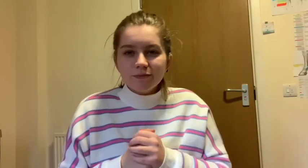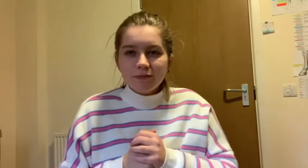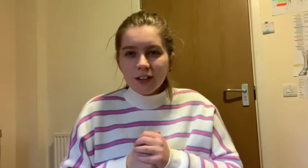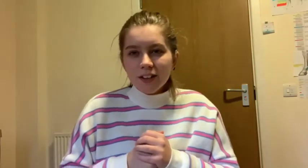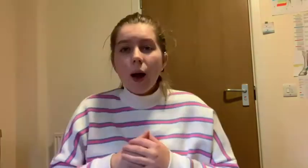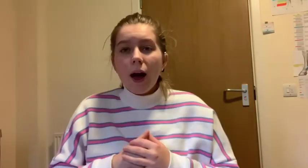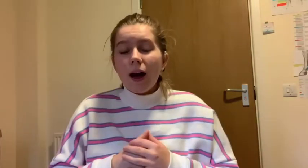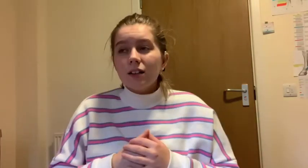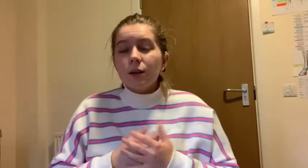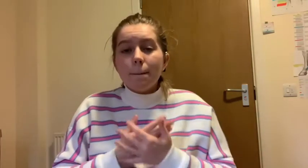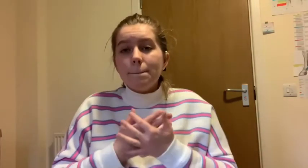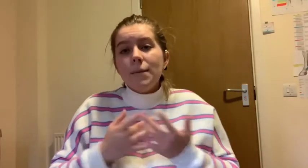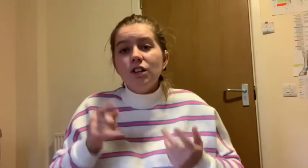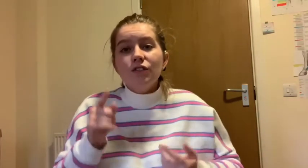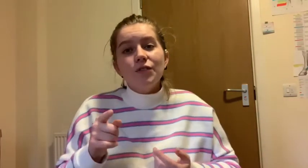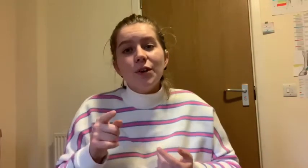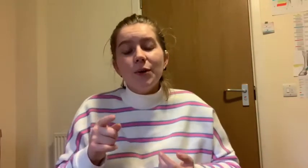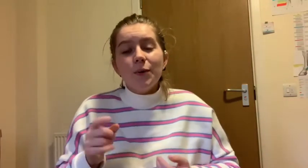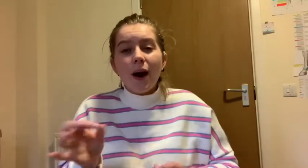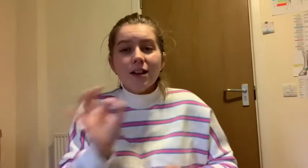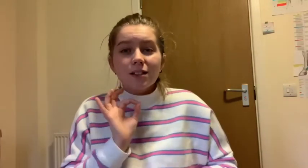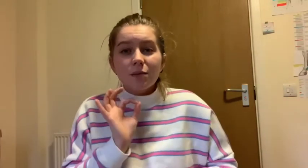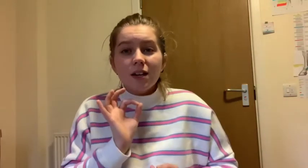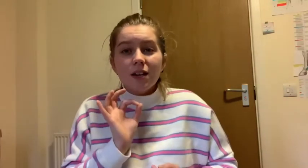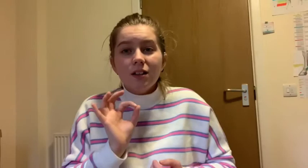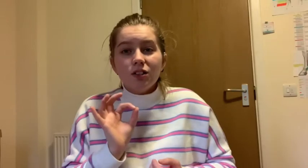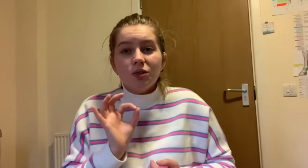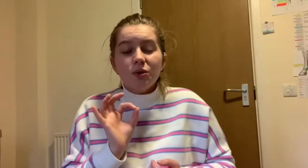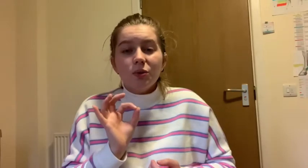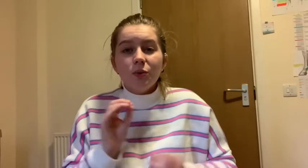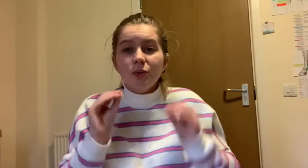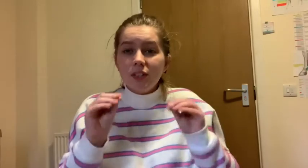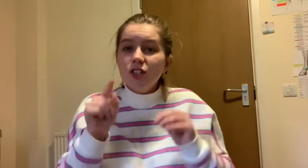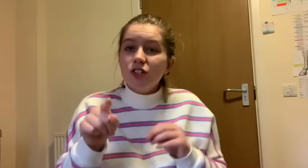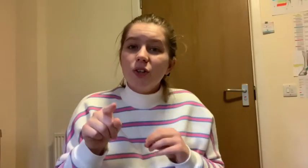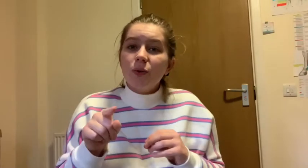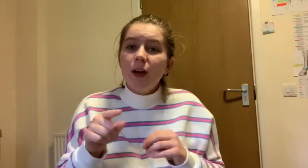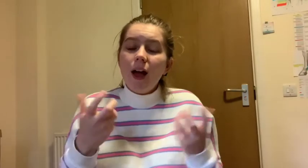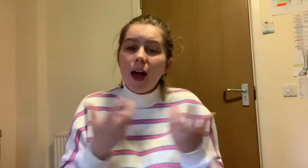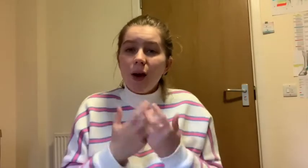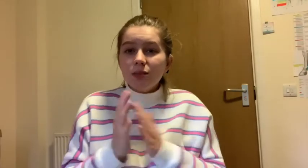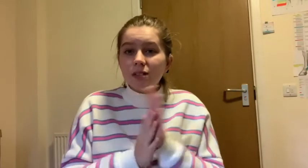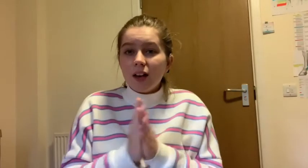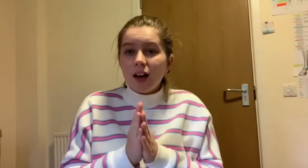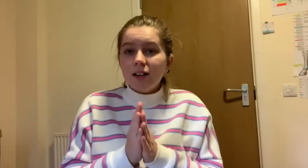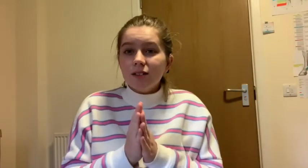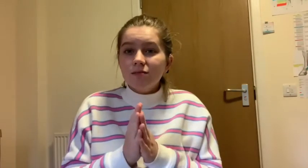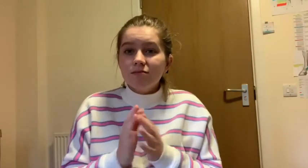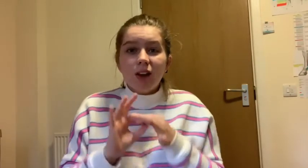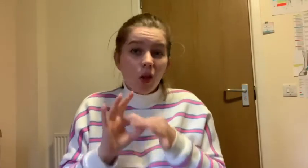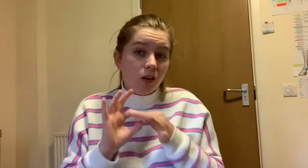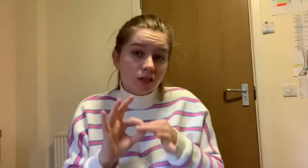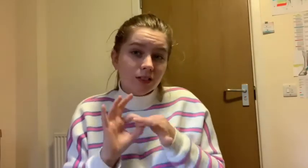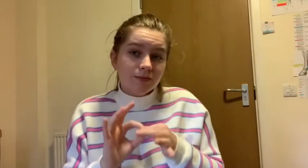And many of you have asked me to teach you how to sign along.